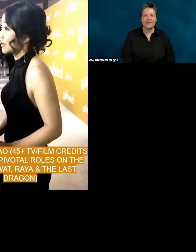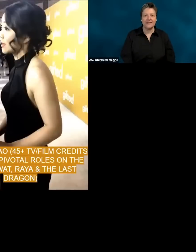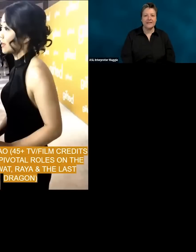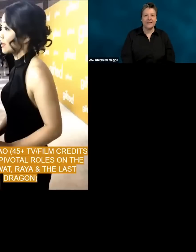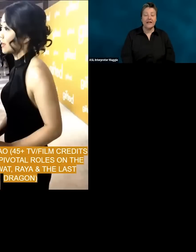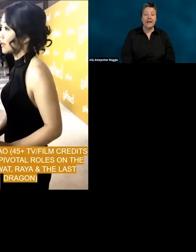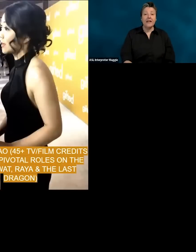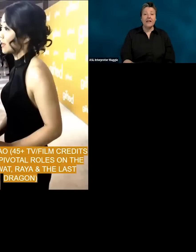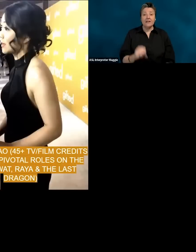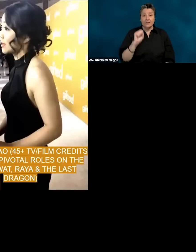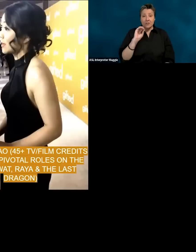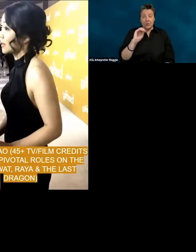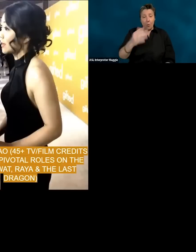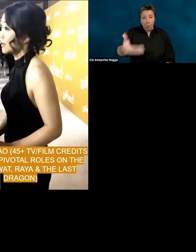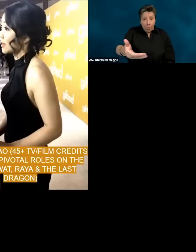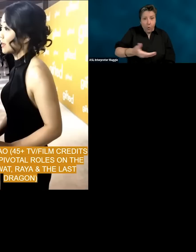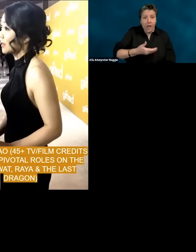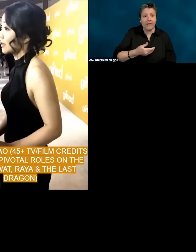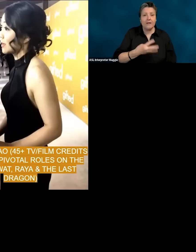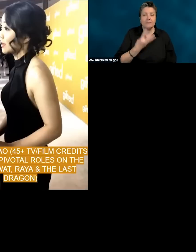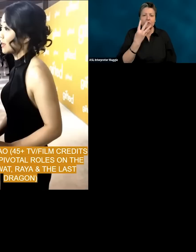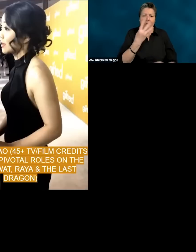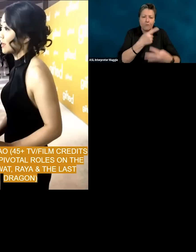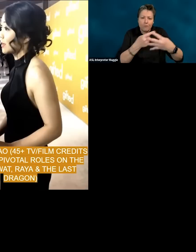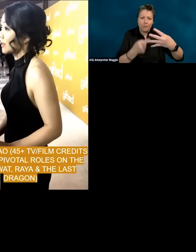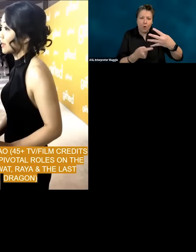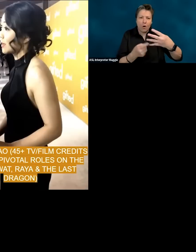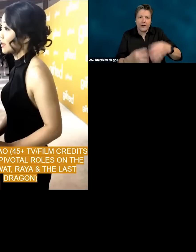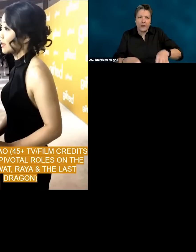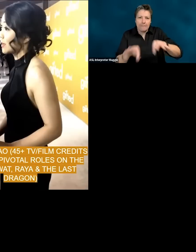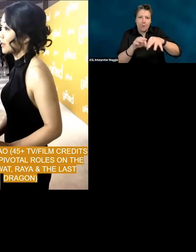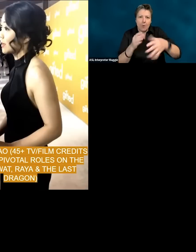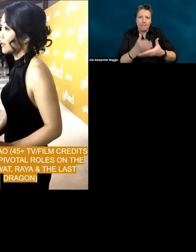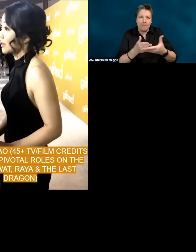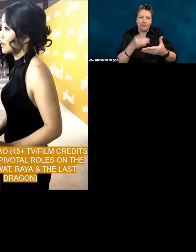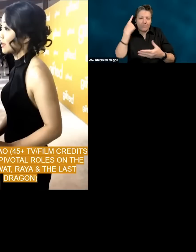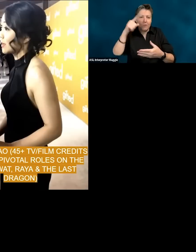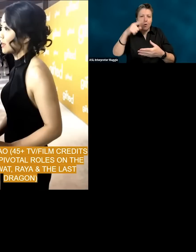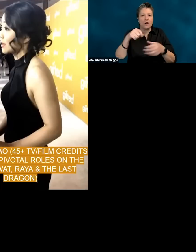So welcome to "The 4 Key Ingredients to Being a Consistently Working Actor".